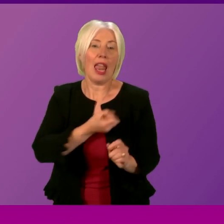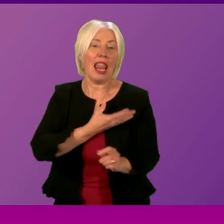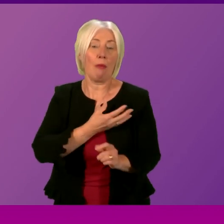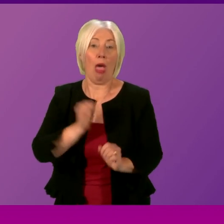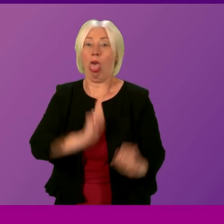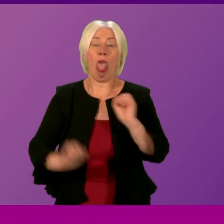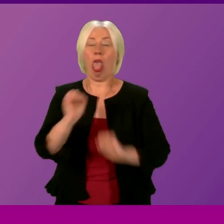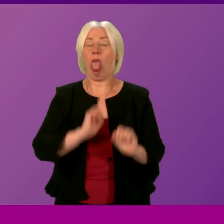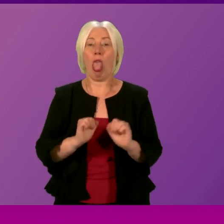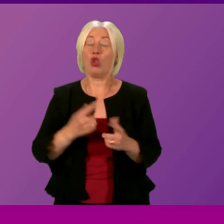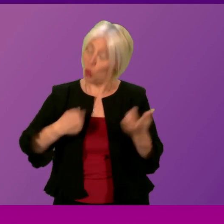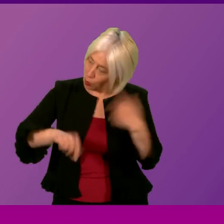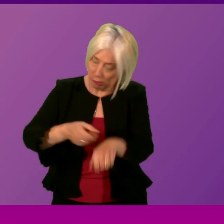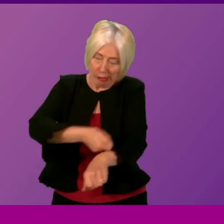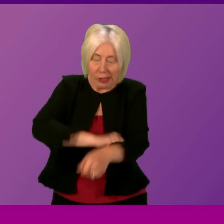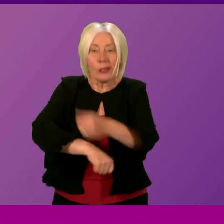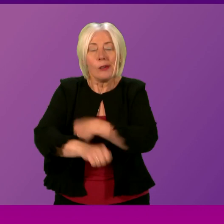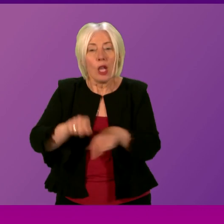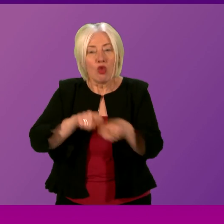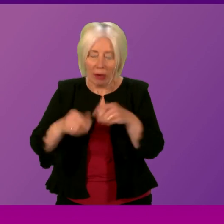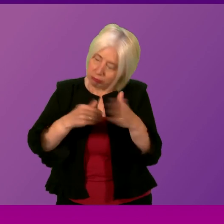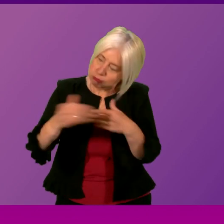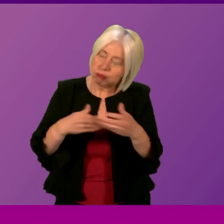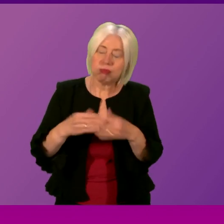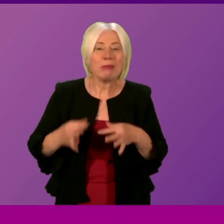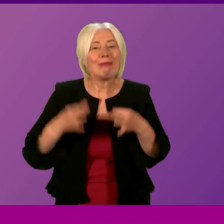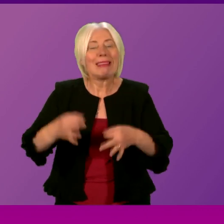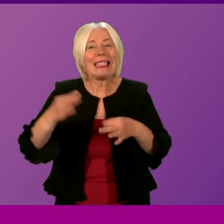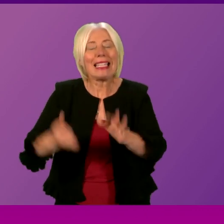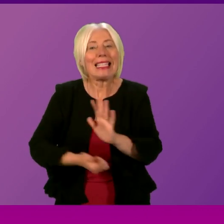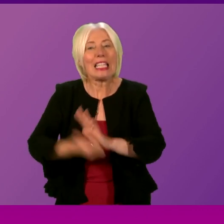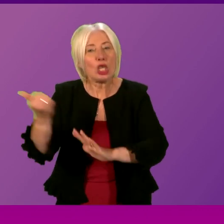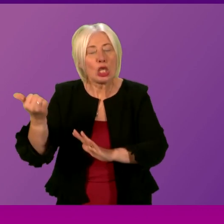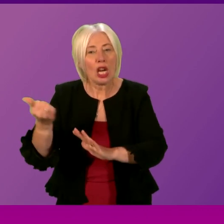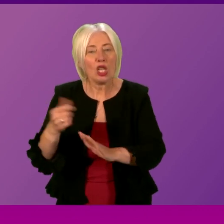with the job of tackling delayed discharge while Labour just snipes from the sidelines as always.